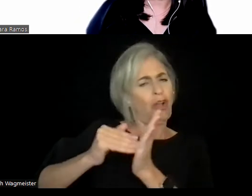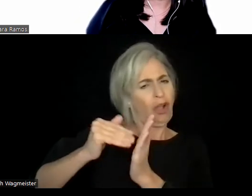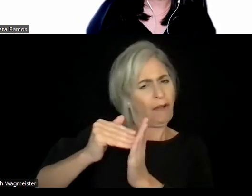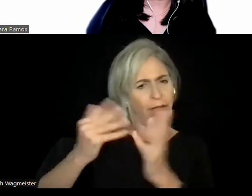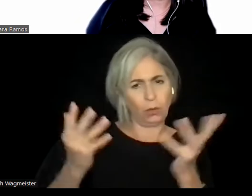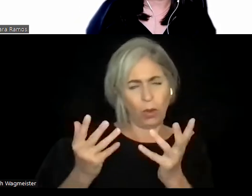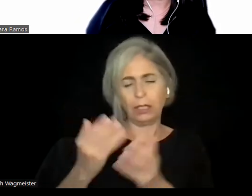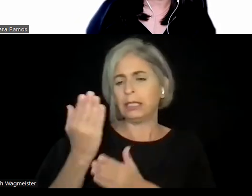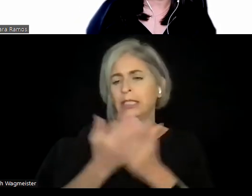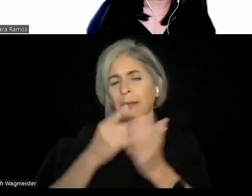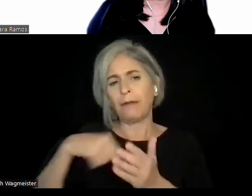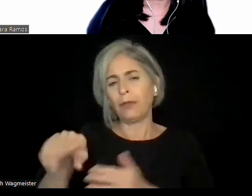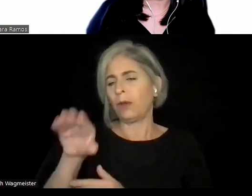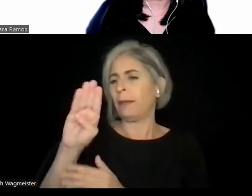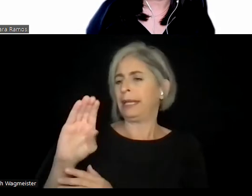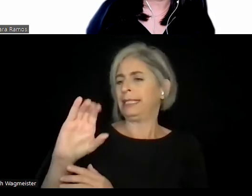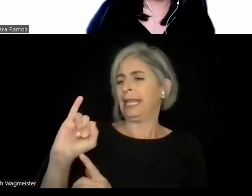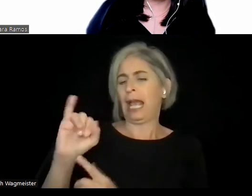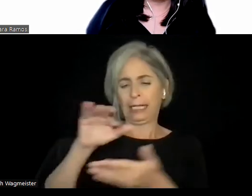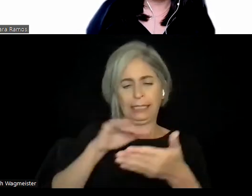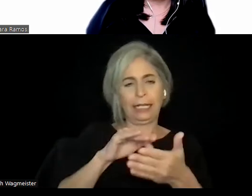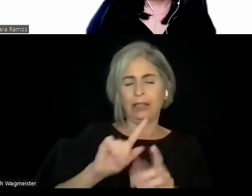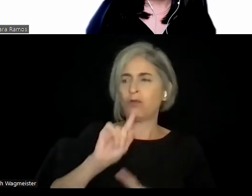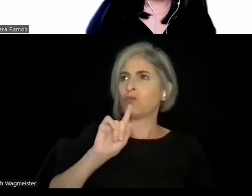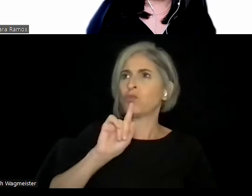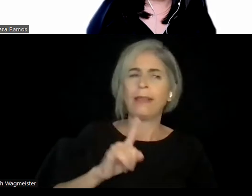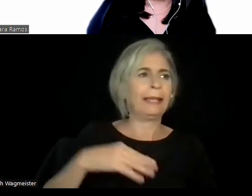a moment to gather thoughts, Tim, when I was at the NIH, we talked about this